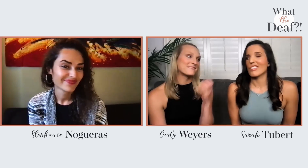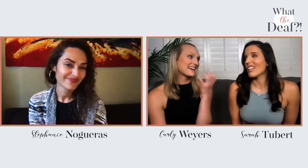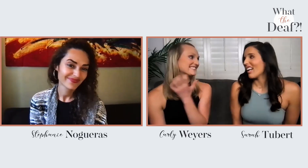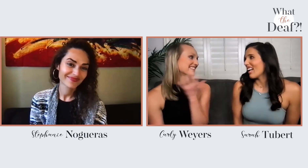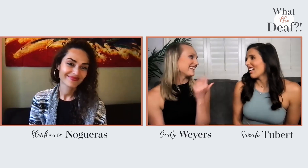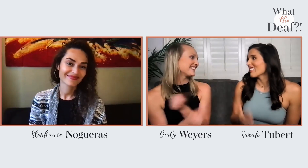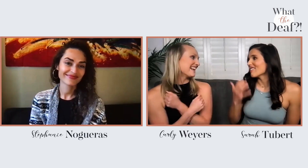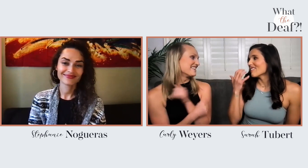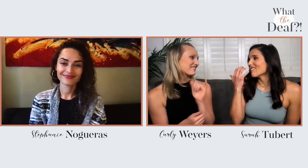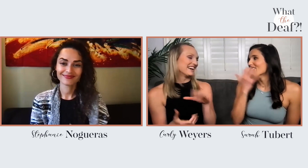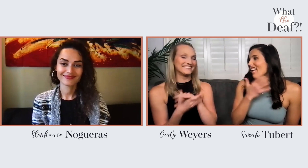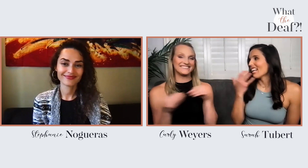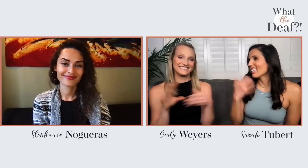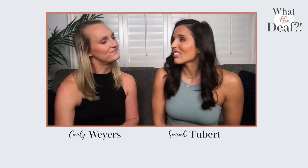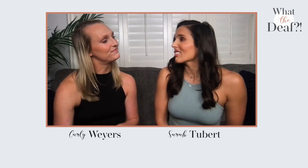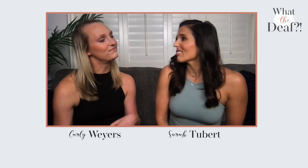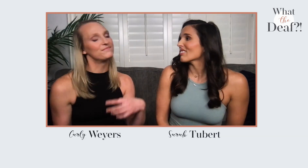[Carly And Sarah]: Amazing. I love that story.